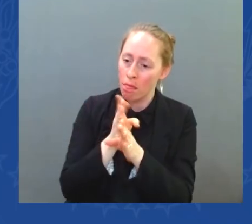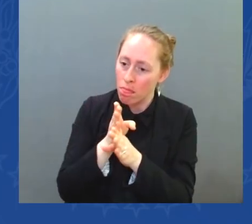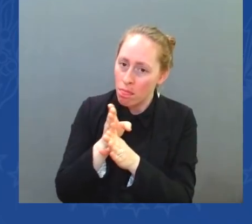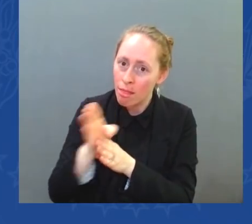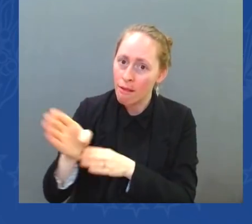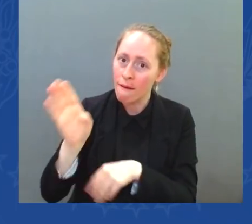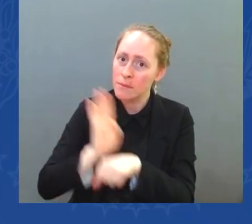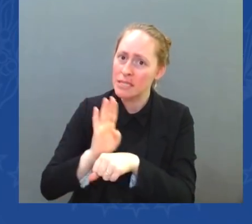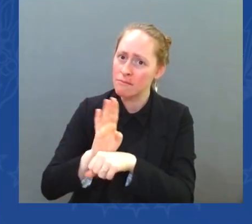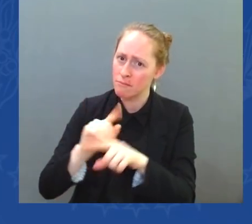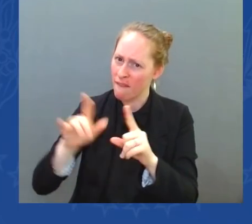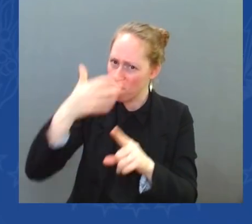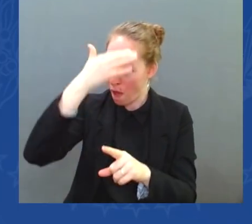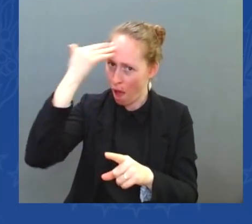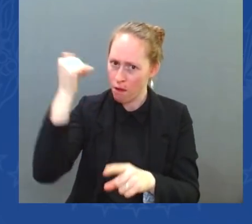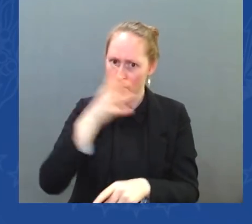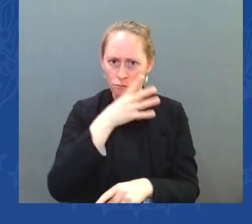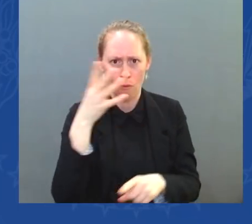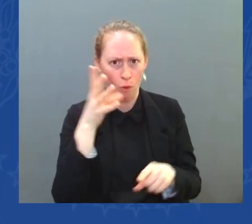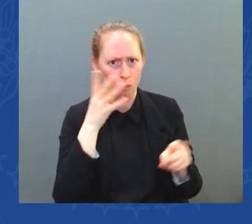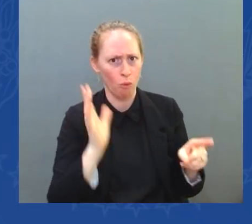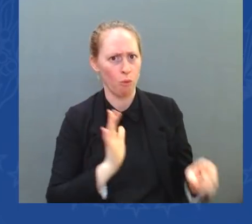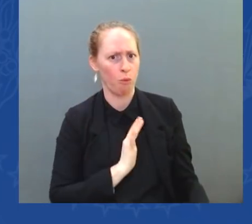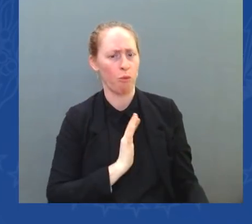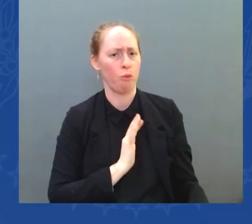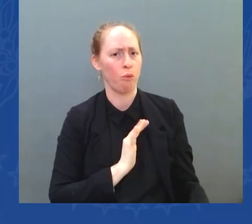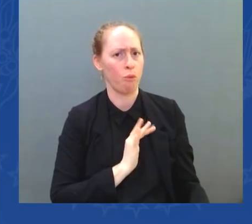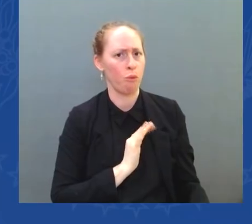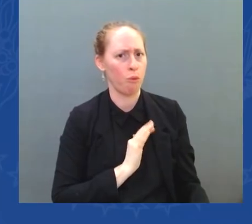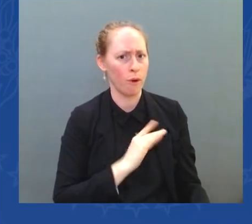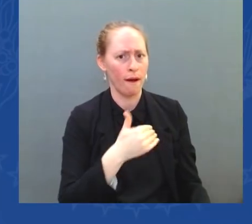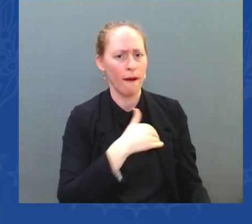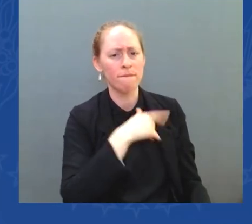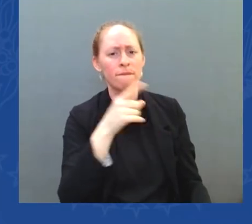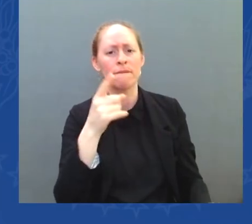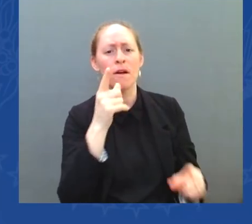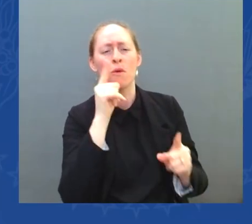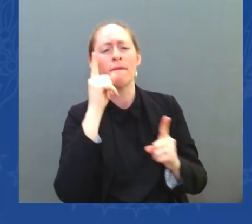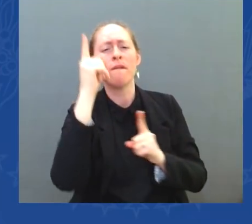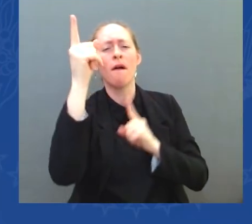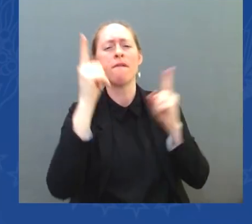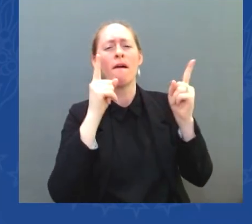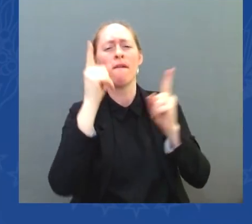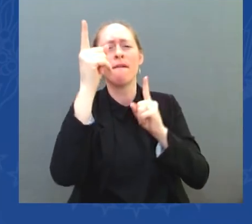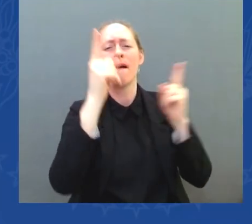almost 150,000 people -- is 20,000 people. It's a rural state.